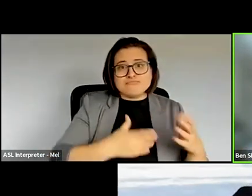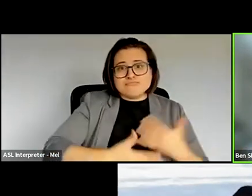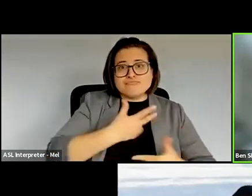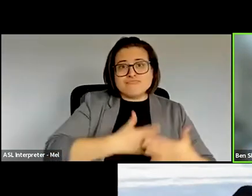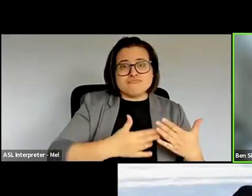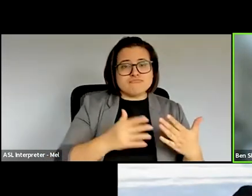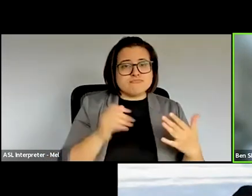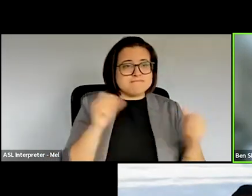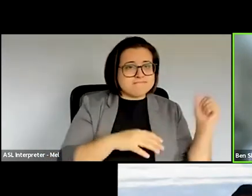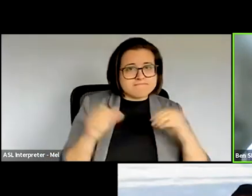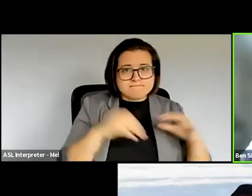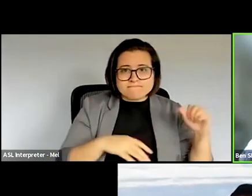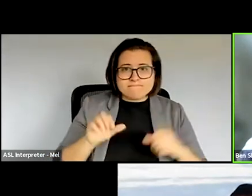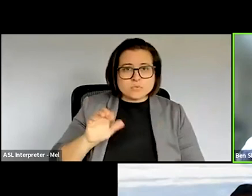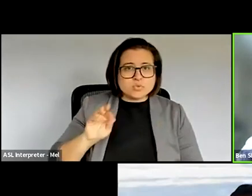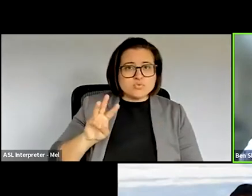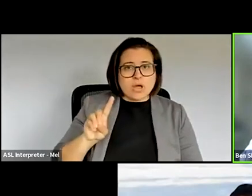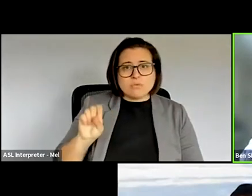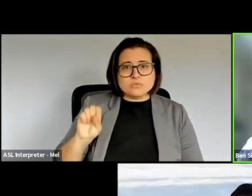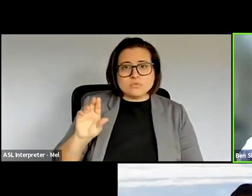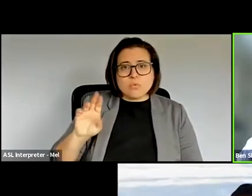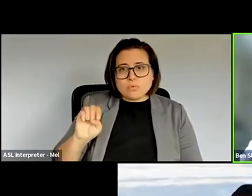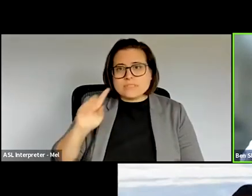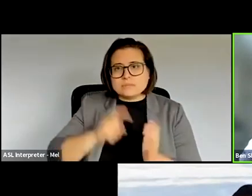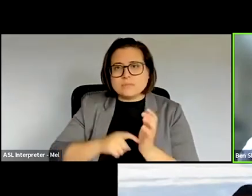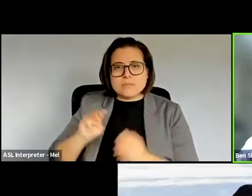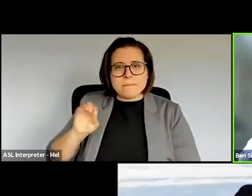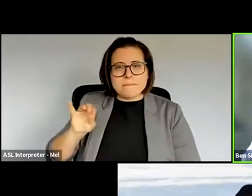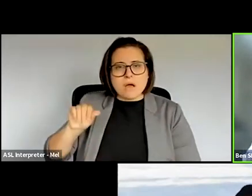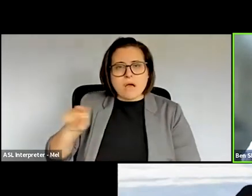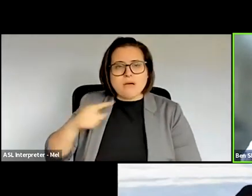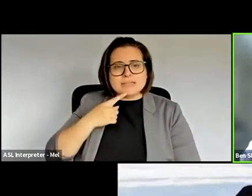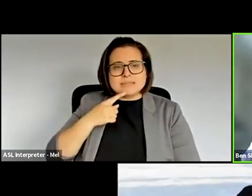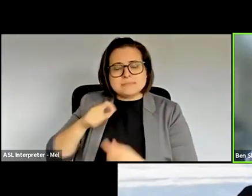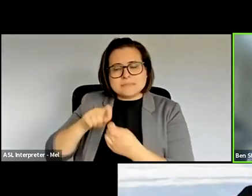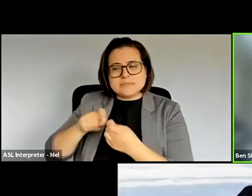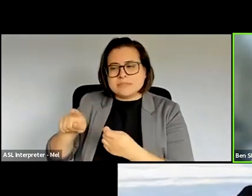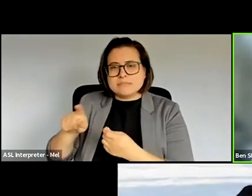over the long term. I noticed Monica Lam said specifically, competition -- more competition